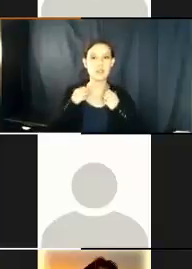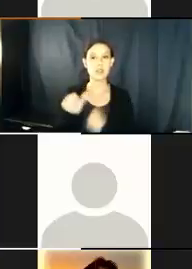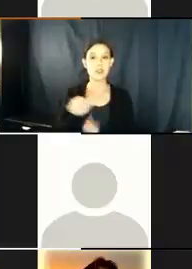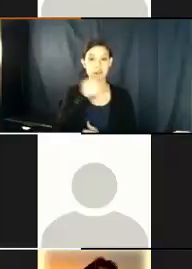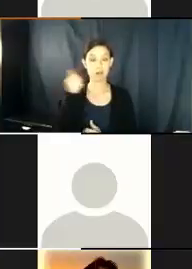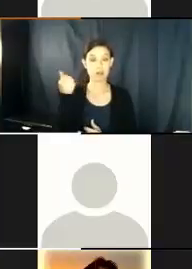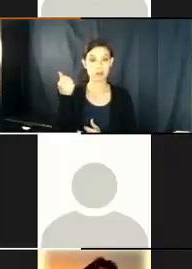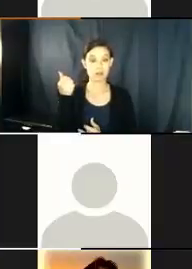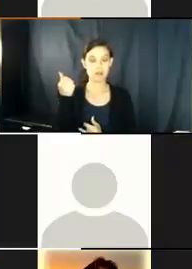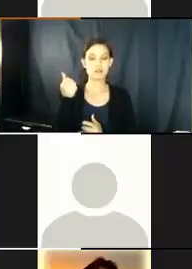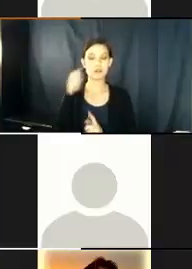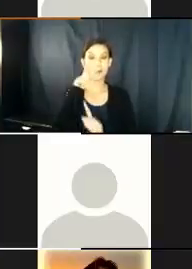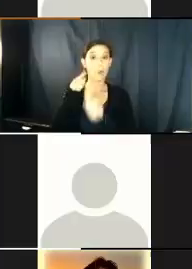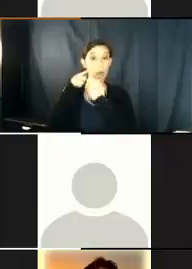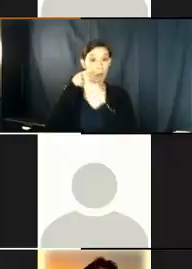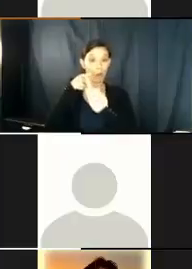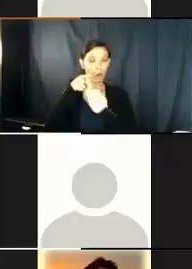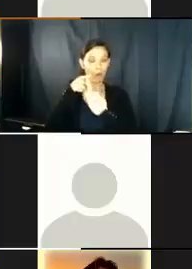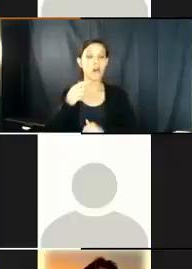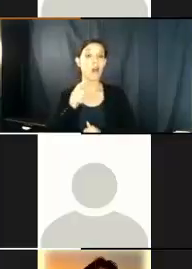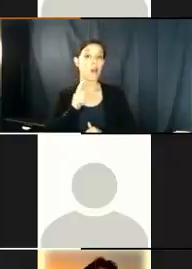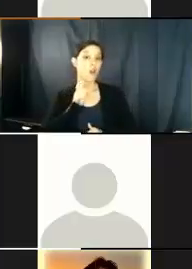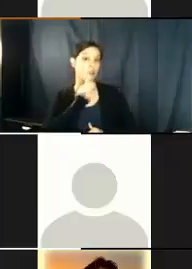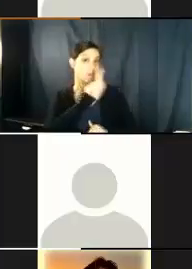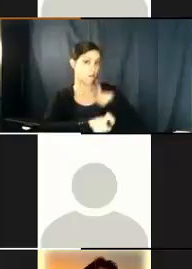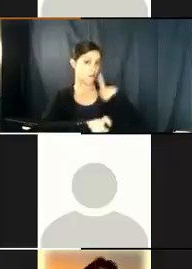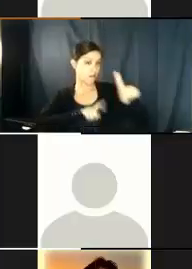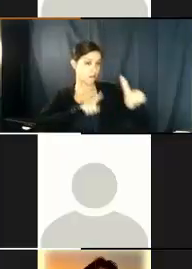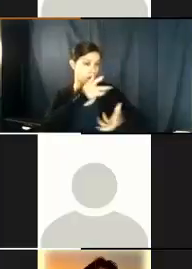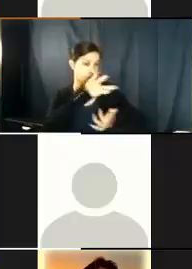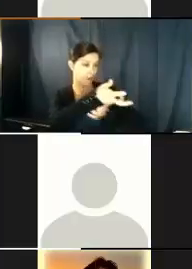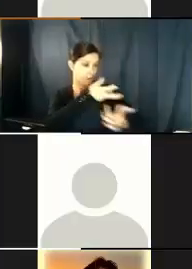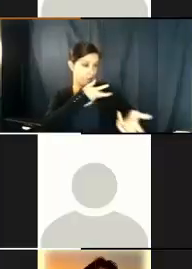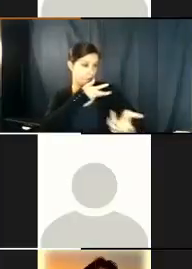curiosity by asking questions and engaging students in critical thinking.